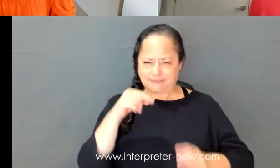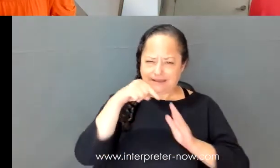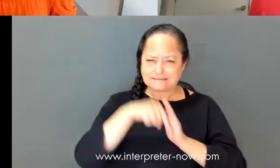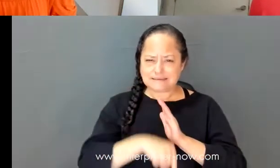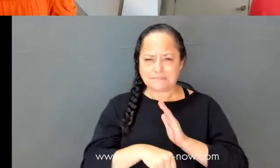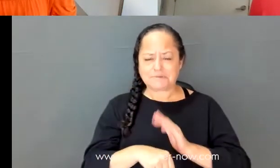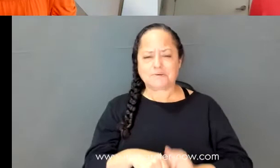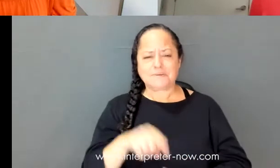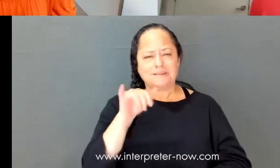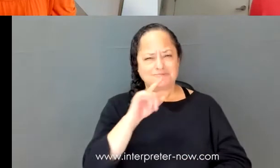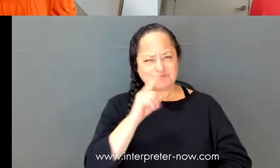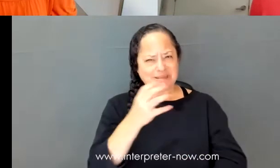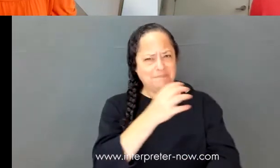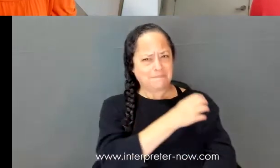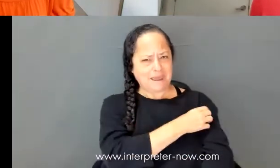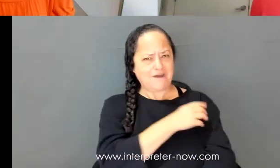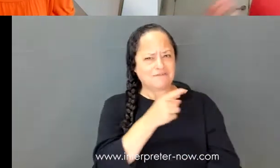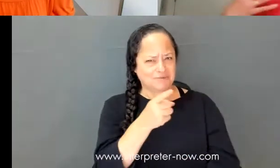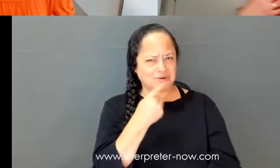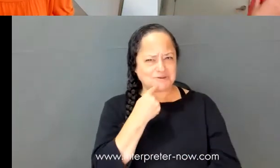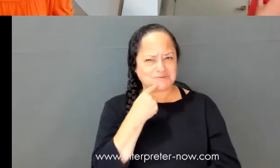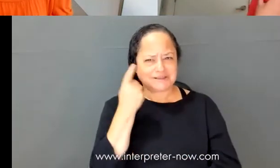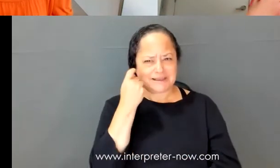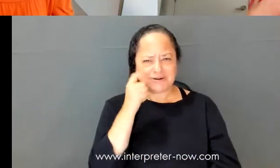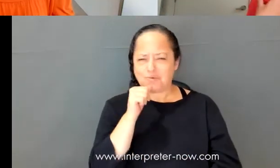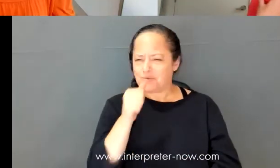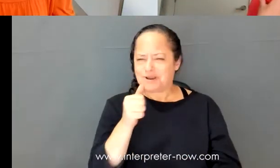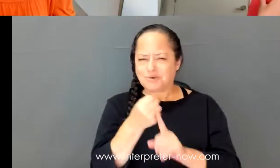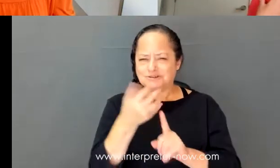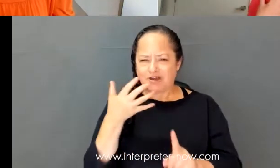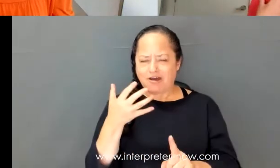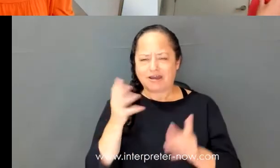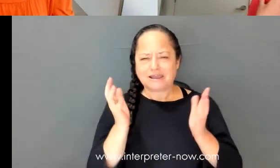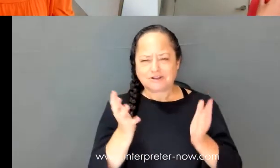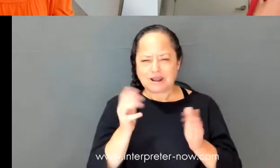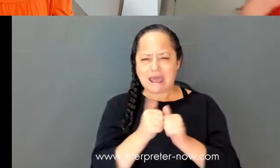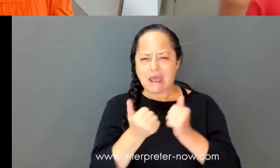That's so powerful, Melinda, what you just said because I think we don't talk about how it shows up in our bodies.